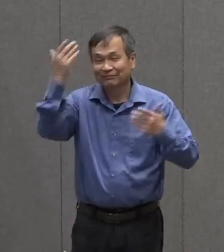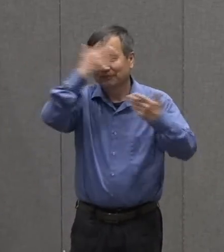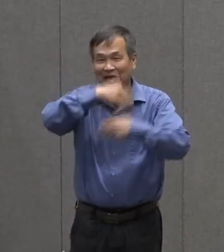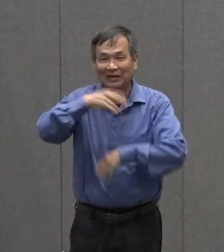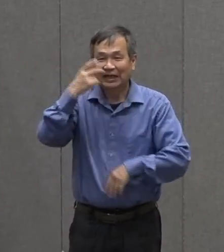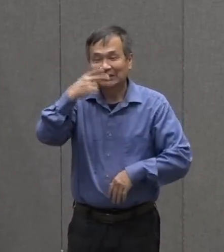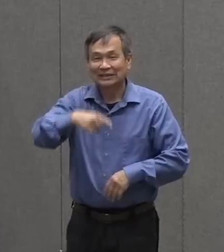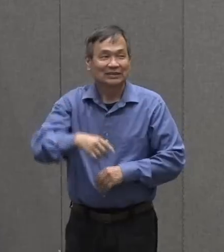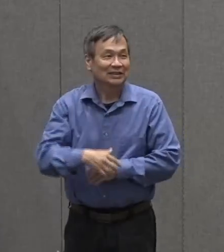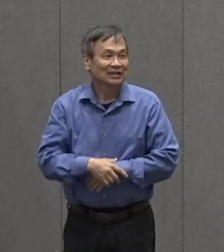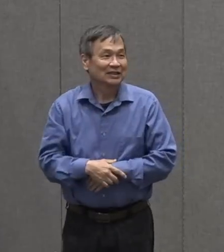One, two, three, four, woa!